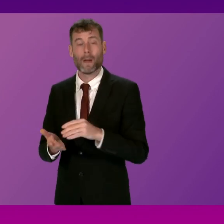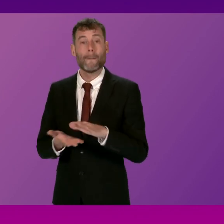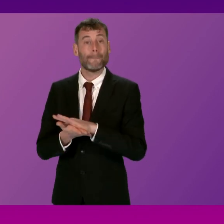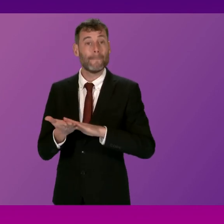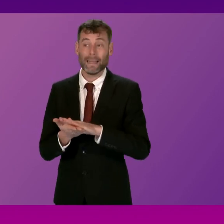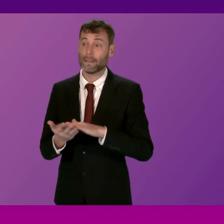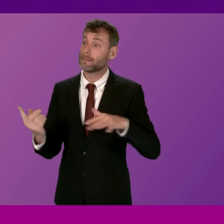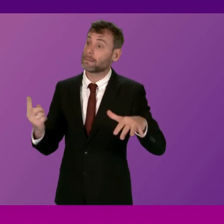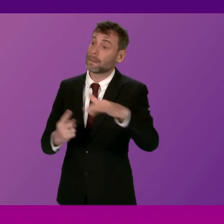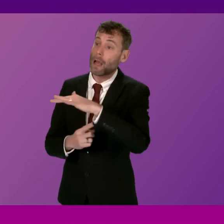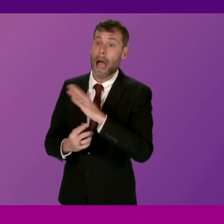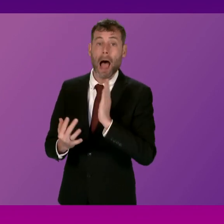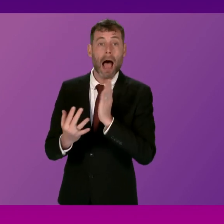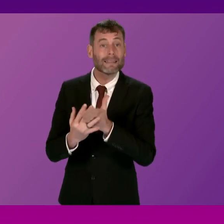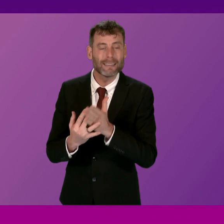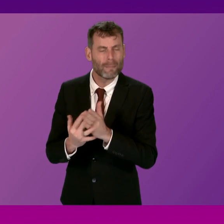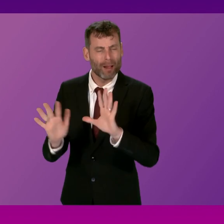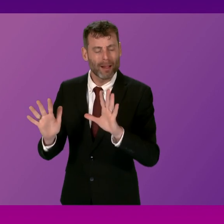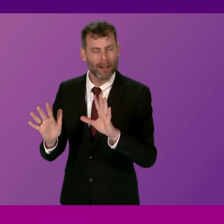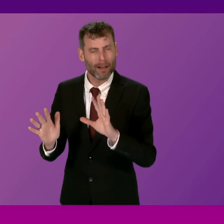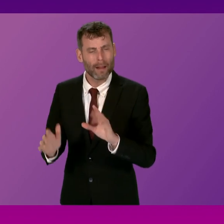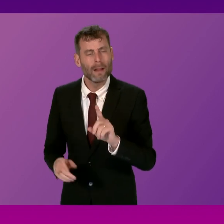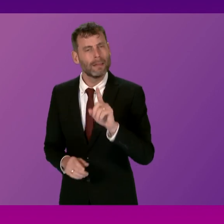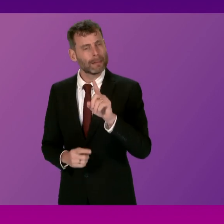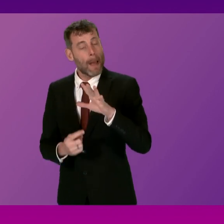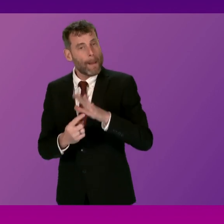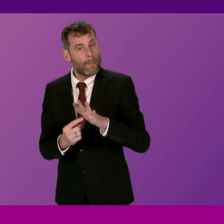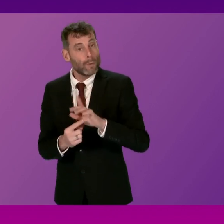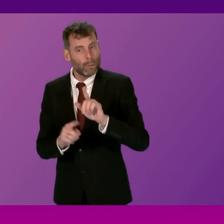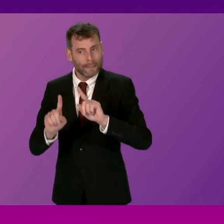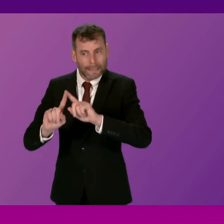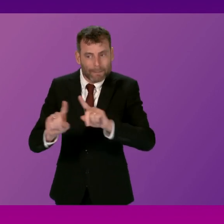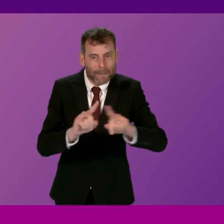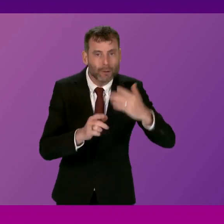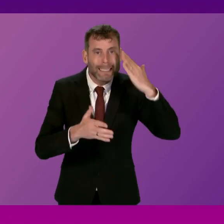inclusion of deaf people and people with experiences that are different from our own and which we can learn from and appreciate will make our society and culture altogether richer.